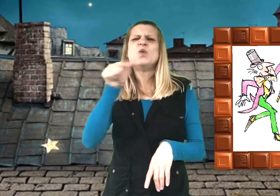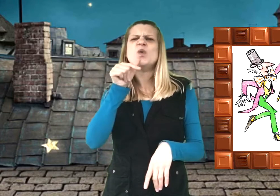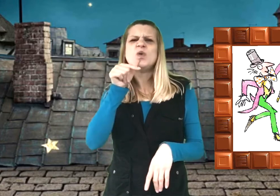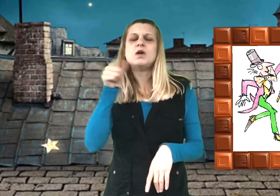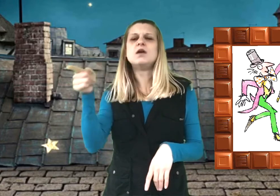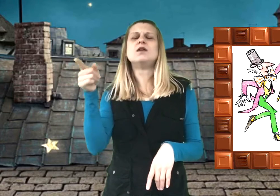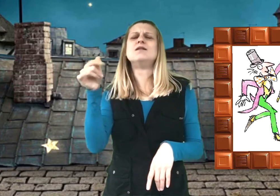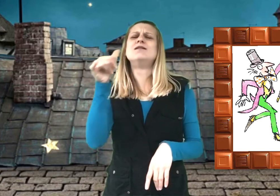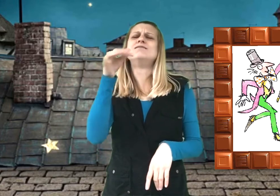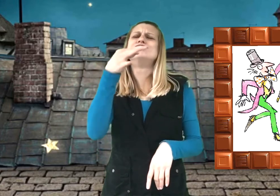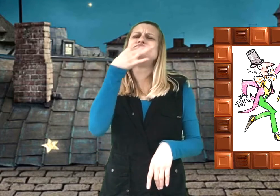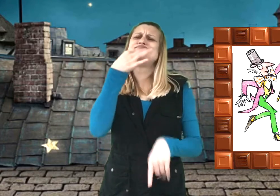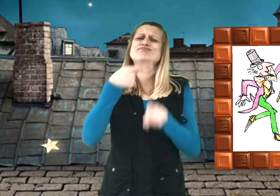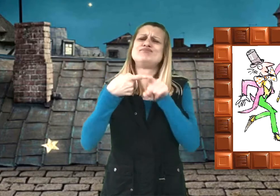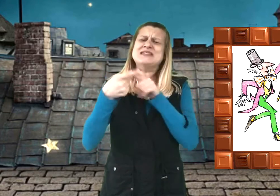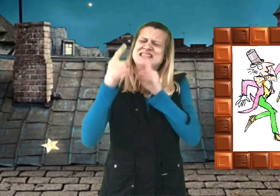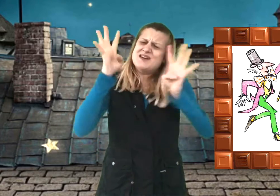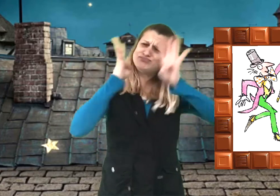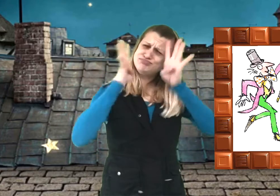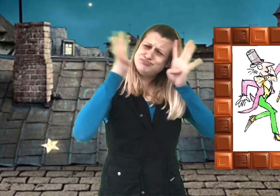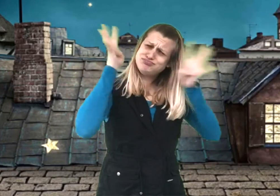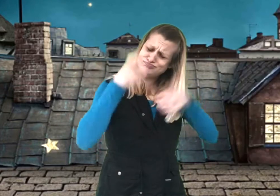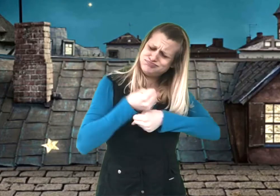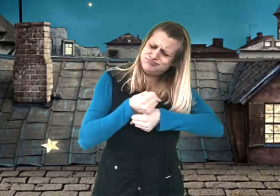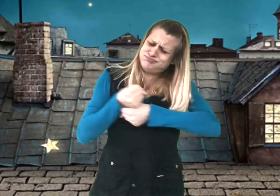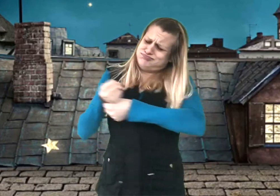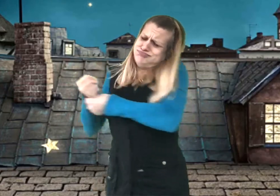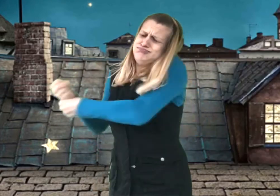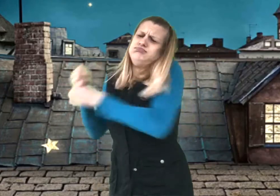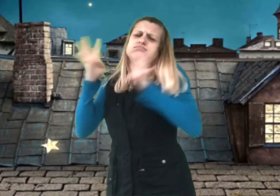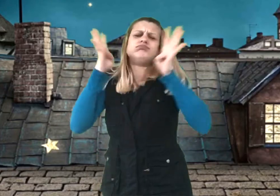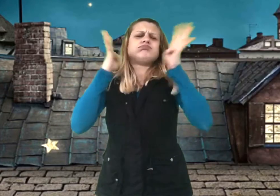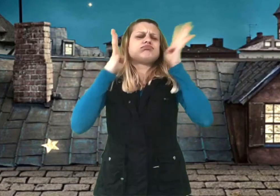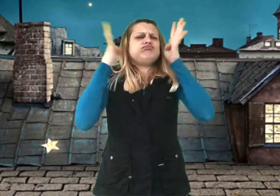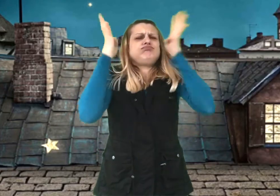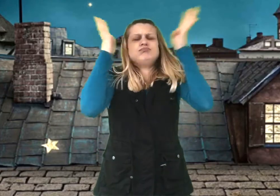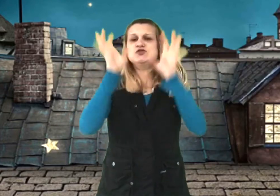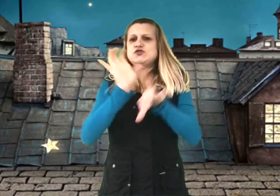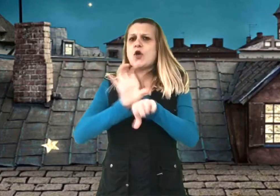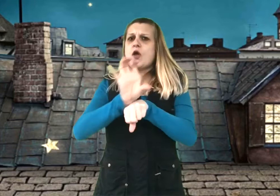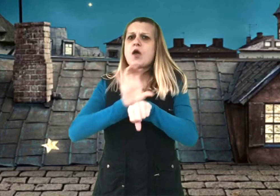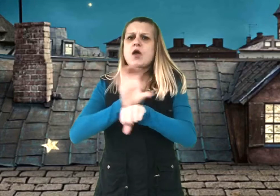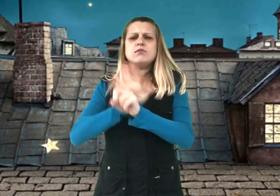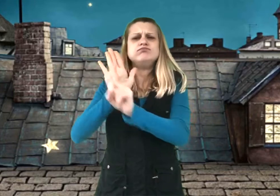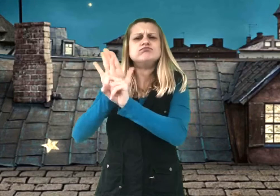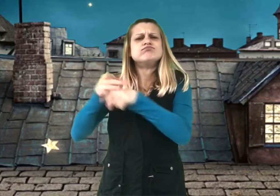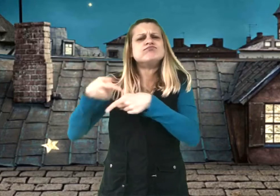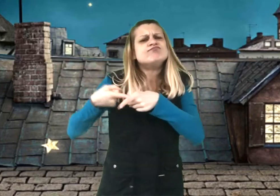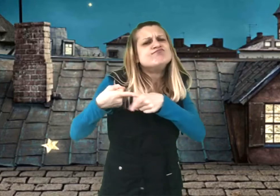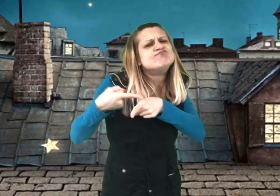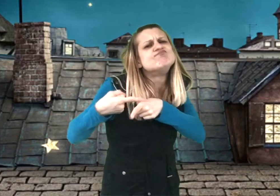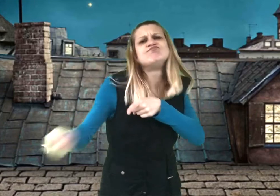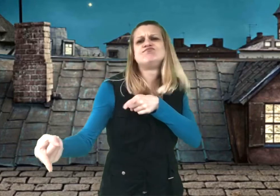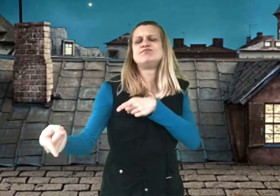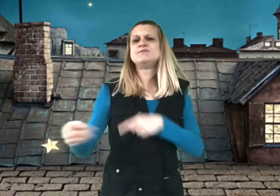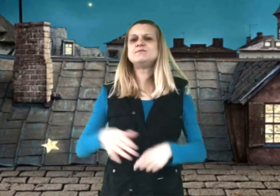the greatest inventor and maker of chocolates that there has ever been.